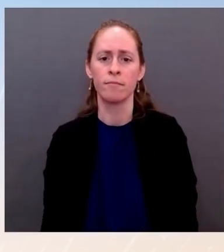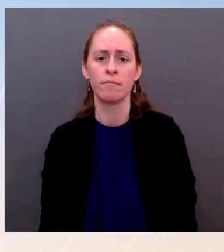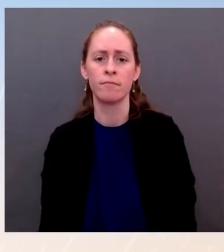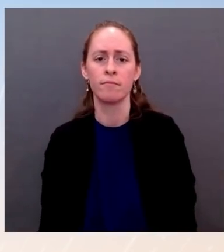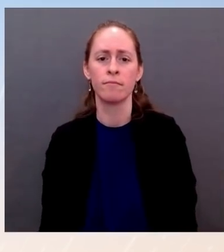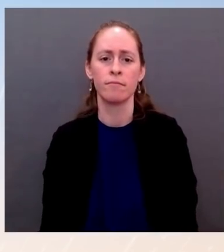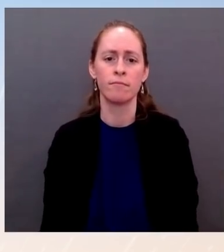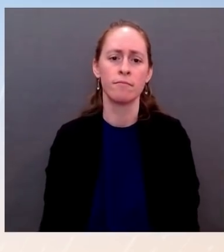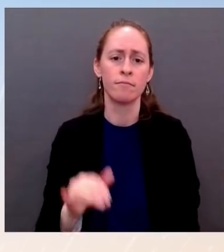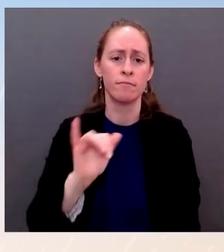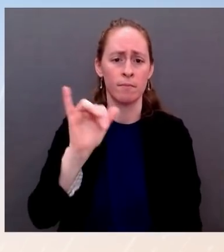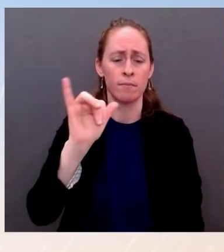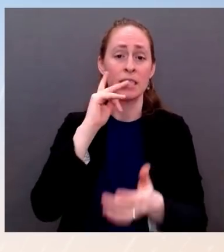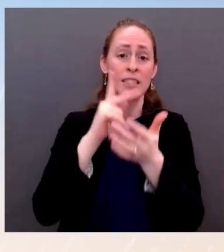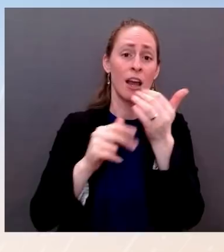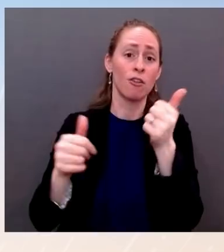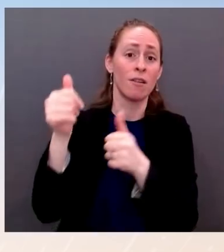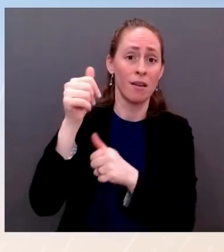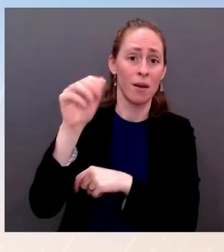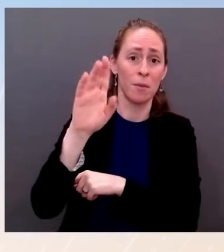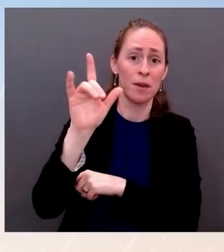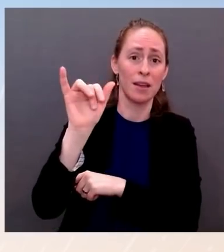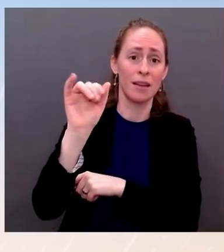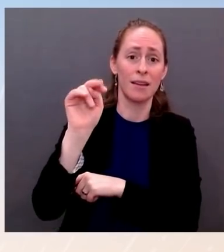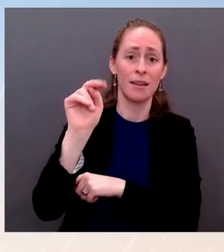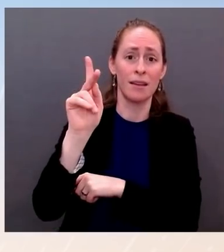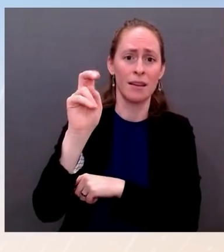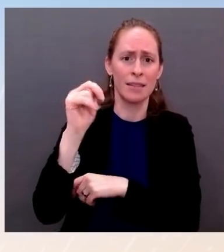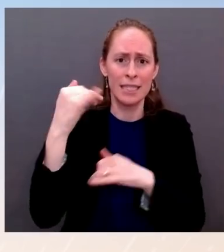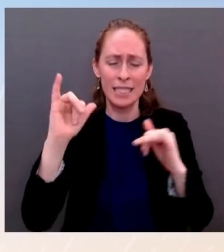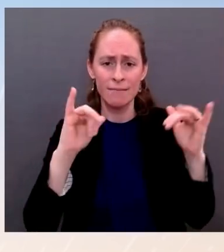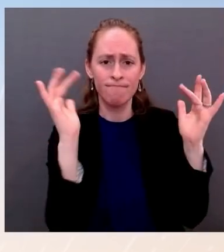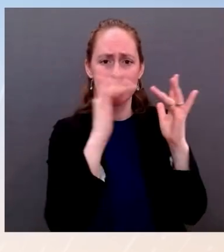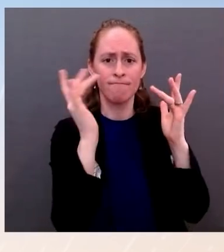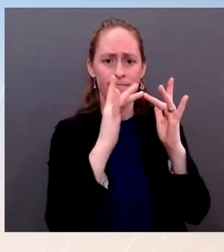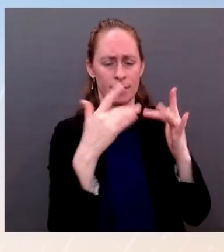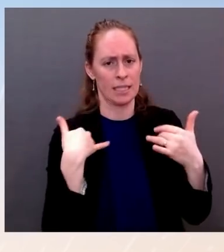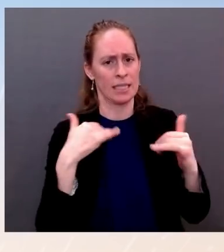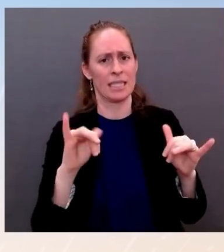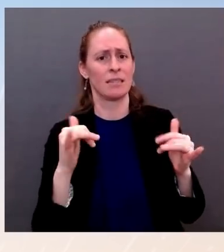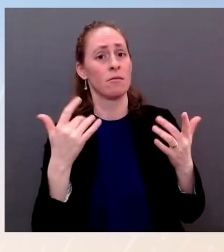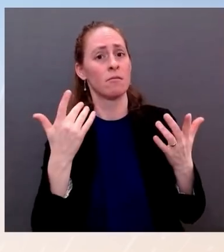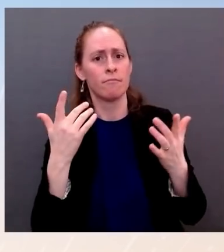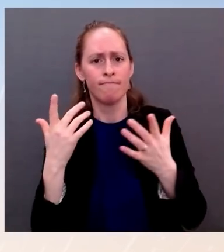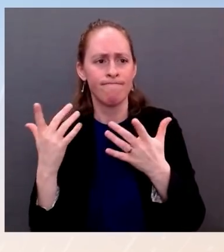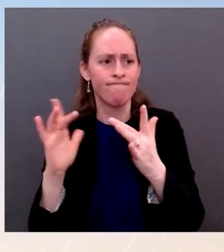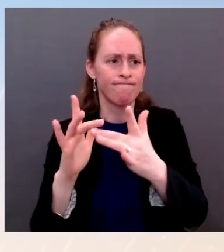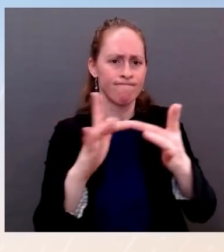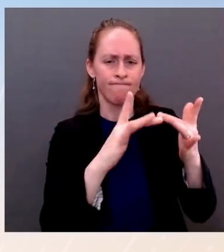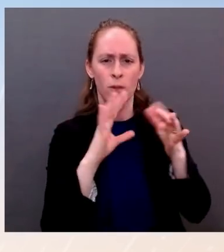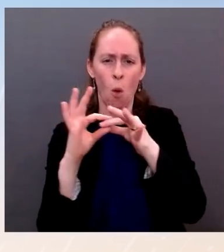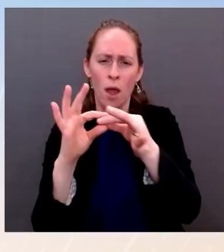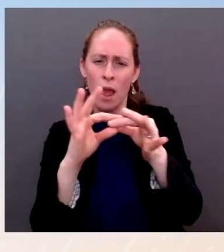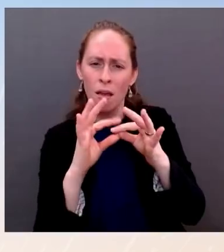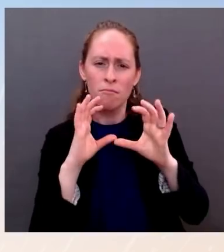So we will continue that level of coordination, sharing of information across every dimension of our government. But I can't characterize why it is